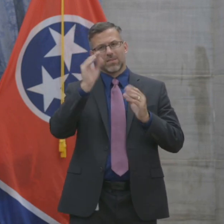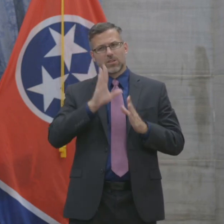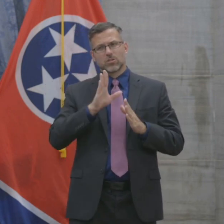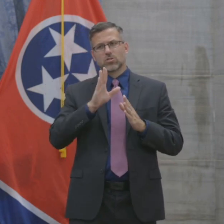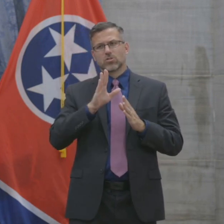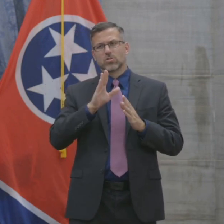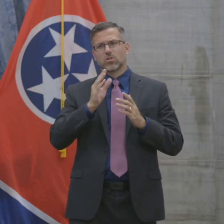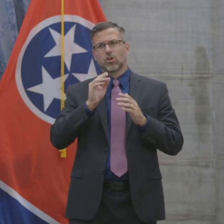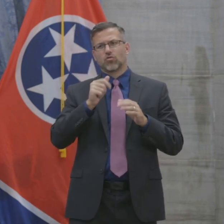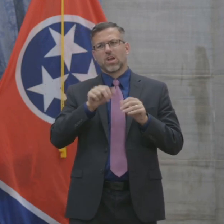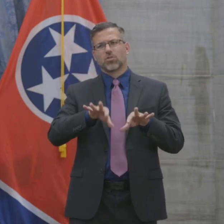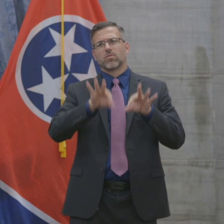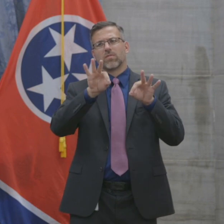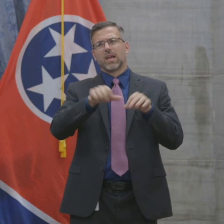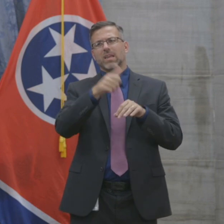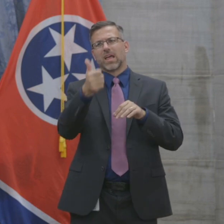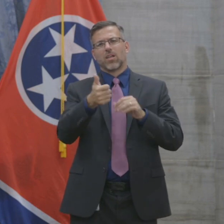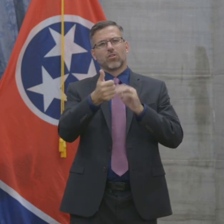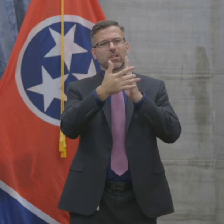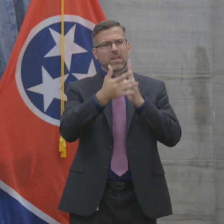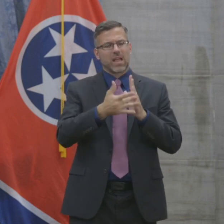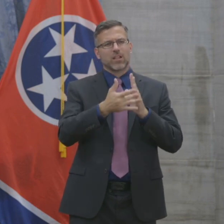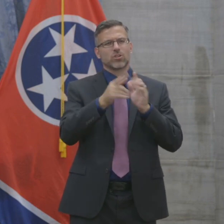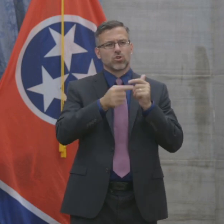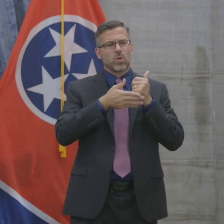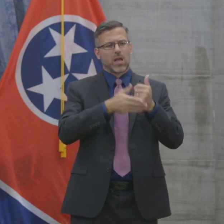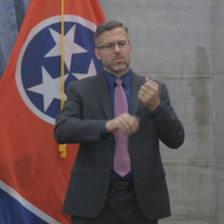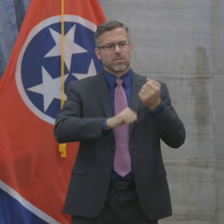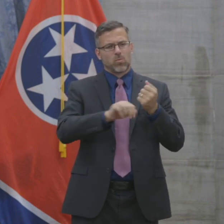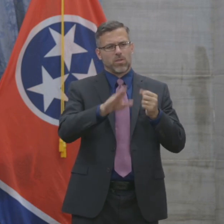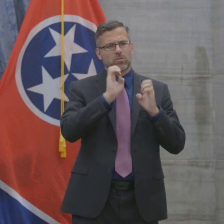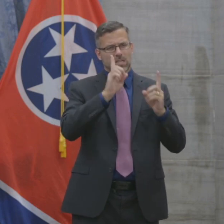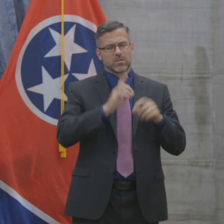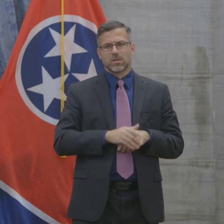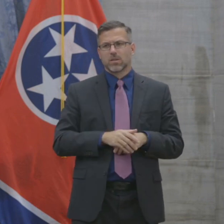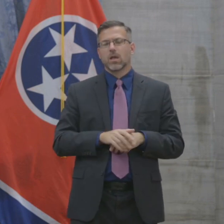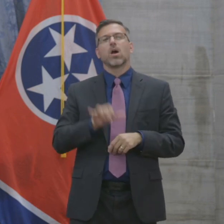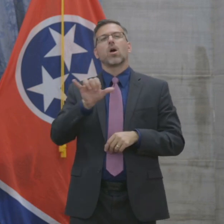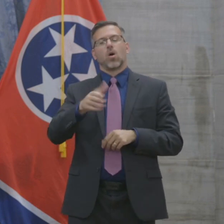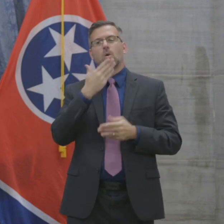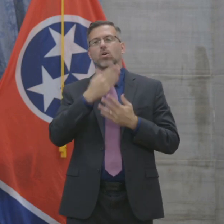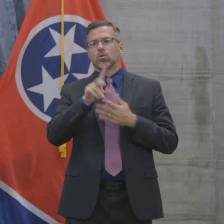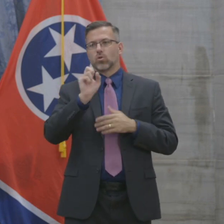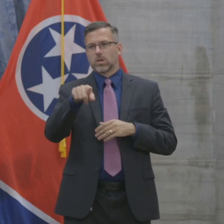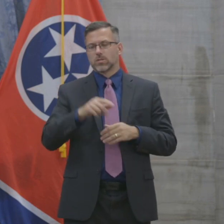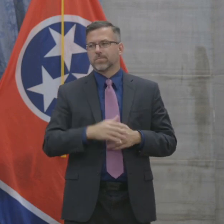child is in my home on a computer taking a course, I can tell you that my husband is sitting next to my child